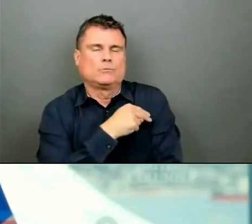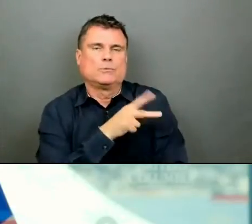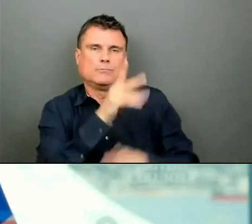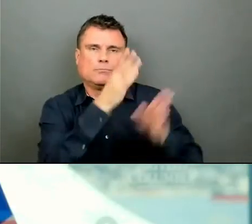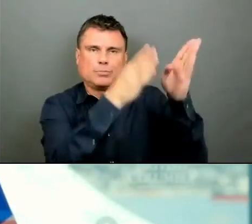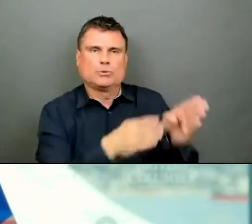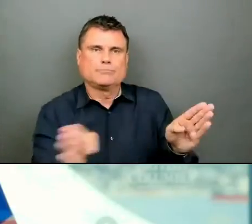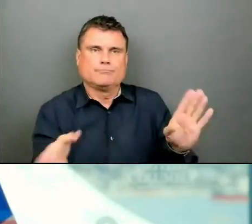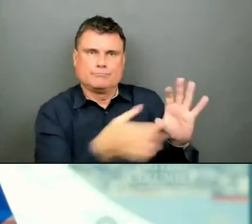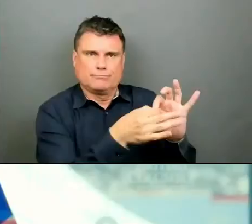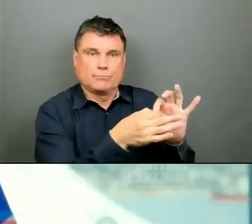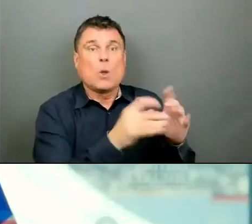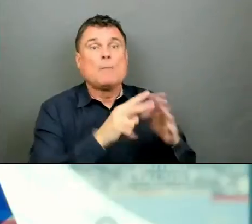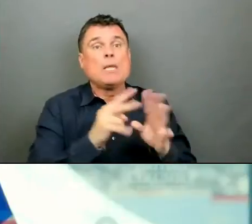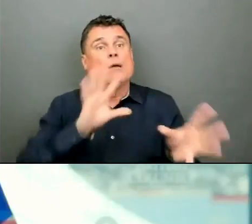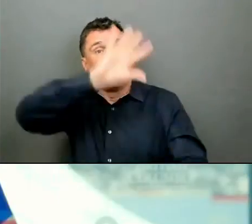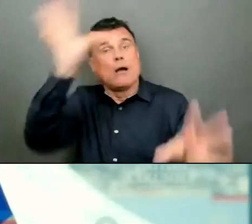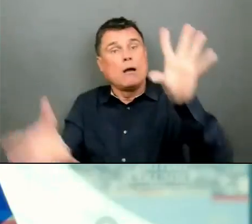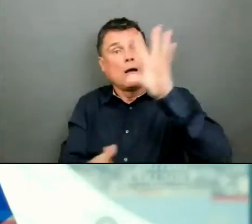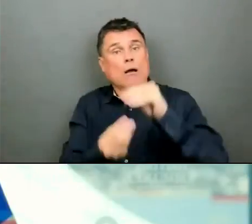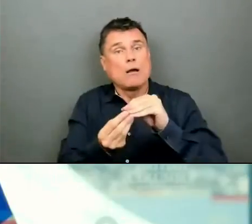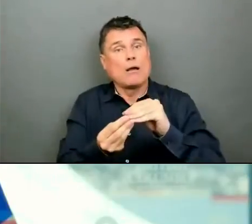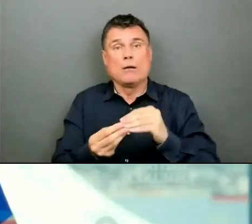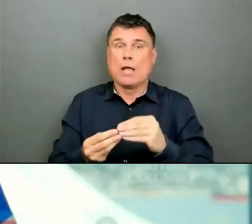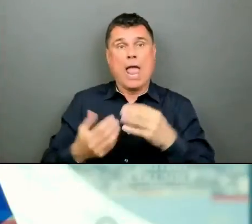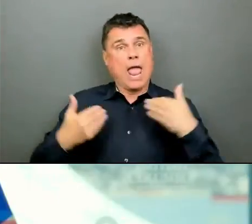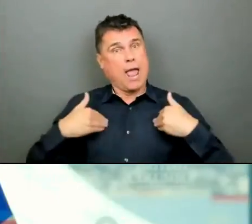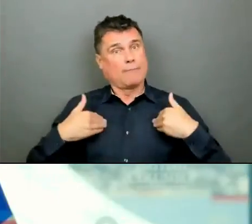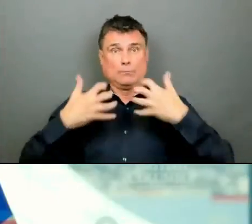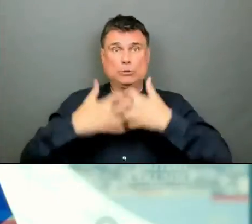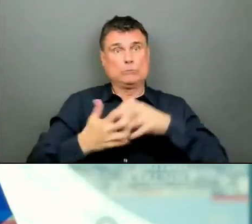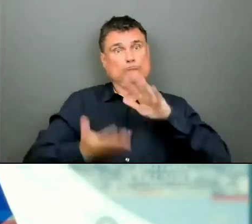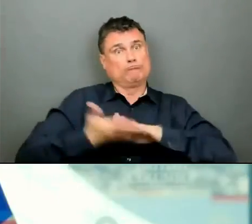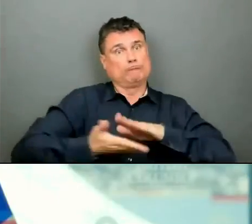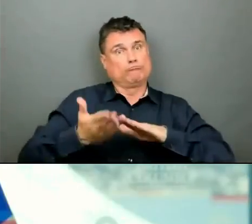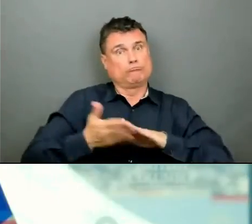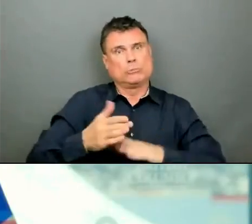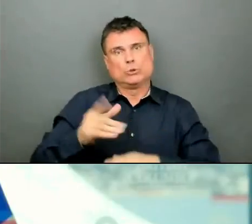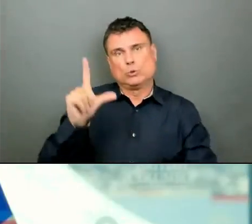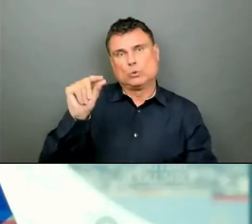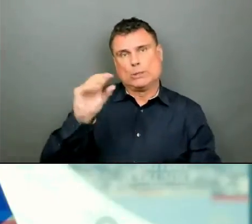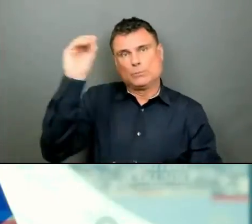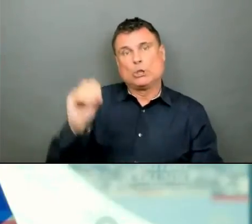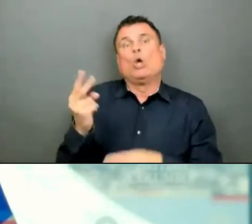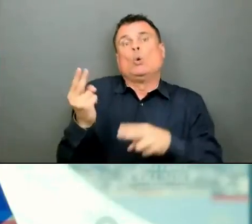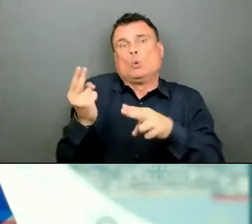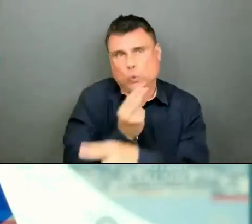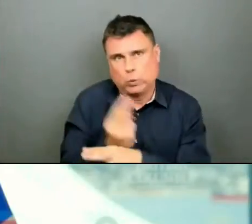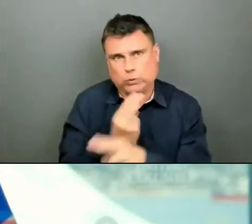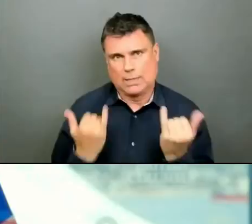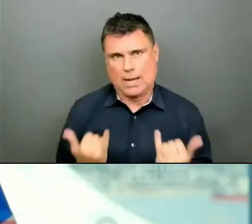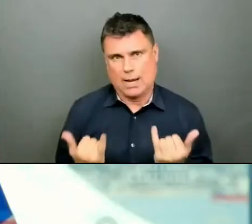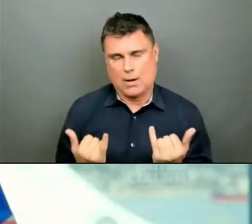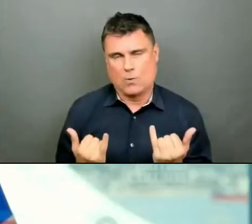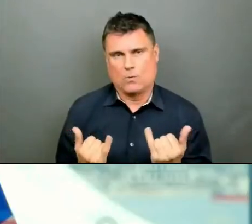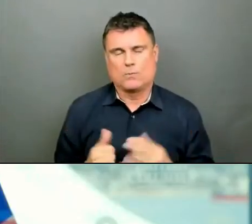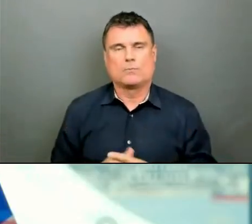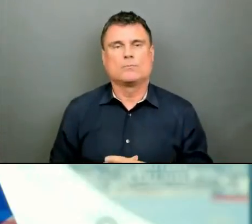service ventilators is 20 percent at the moment. Obviously the supply of ventilators is not a significant issue, it is